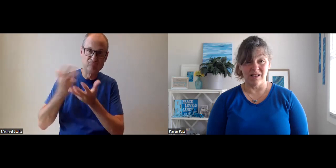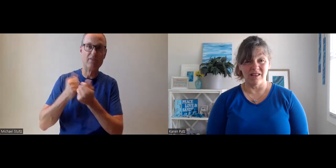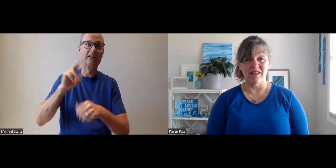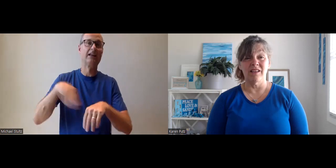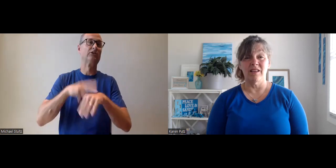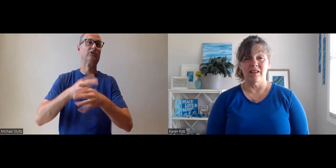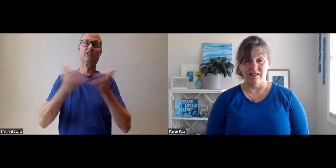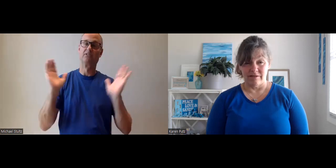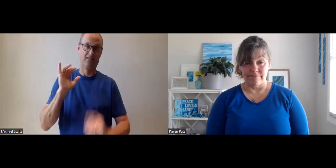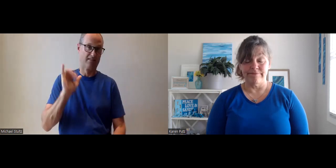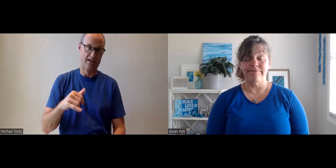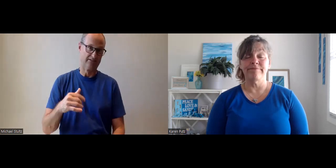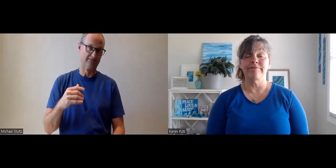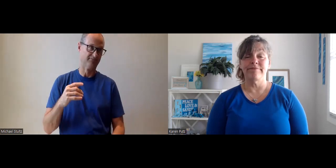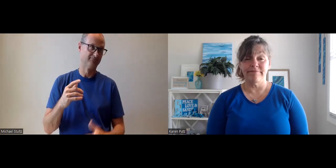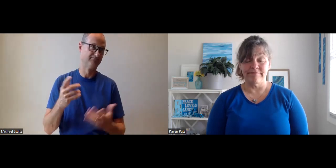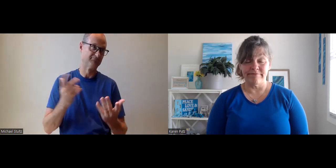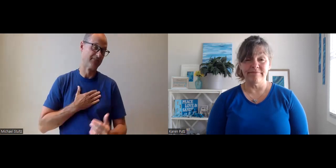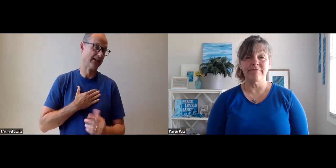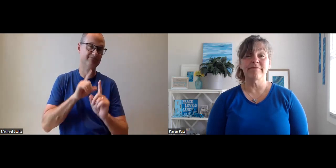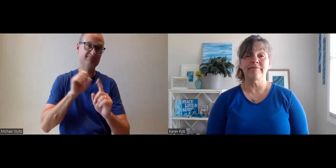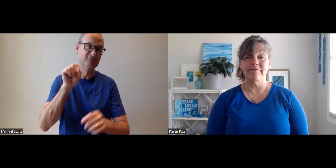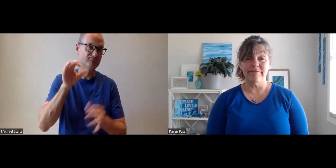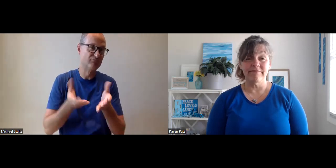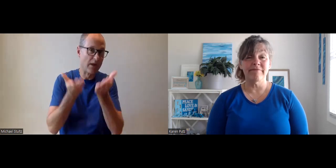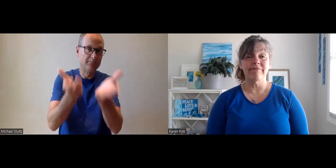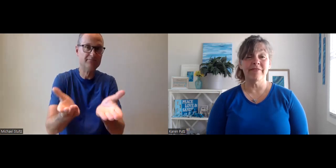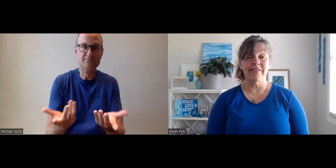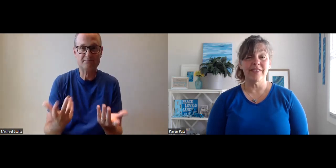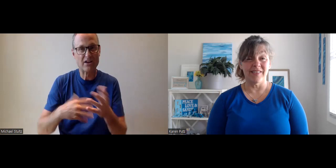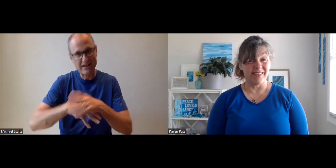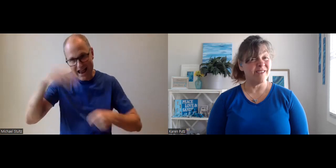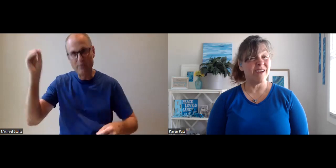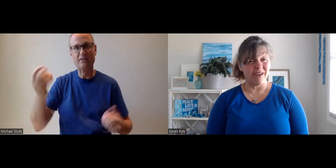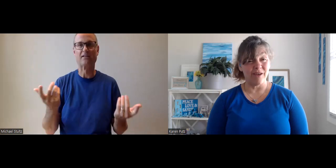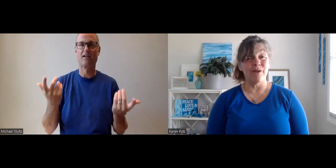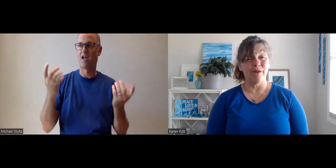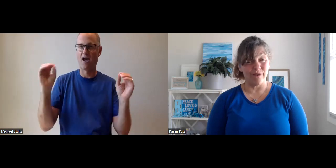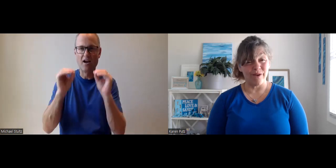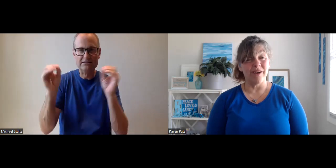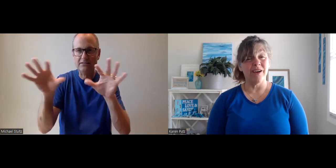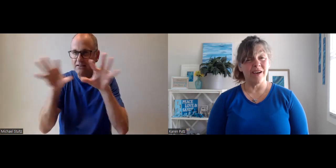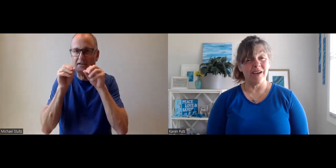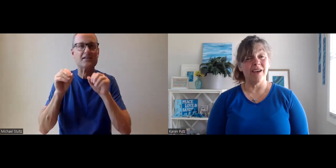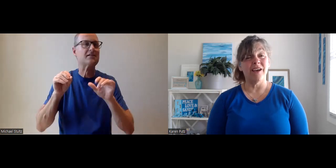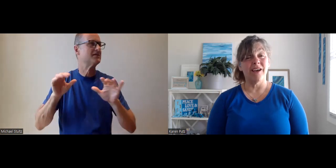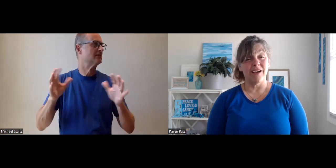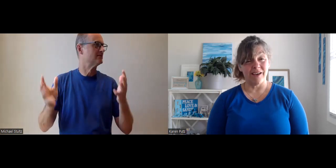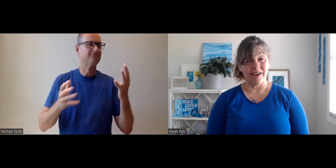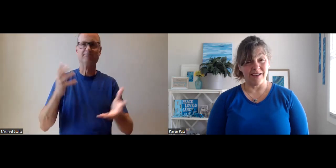Just curious. Do you have any biz, um, goals in mind in the future yet? I have,